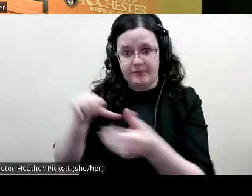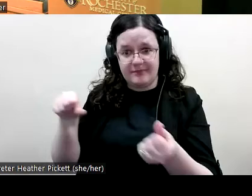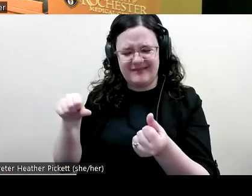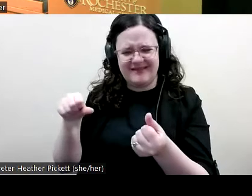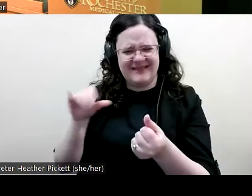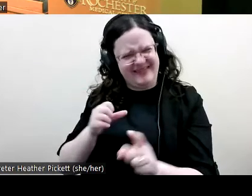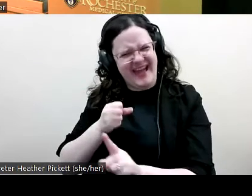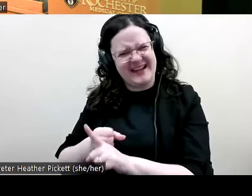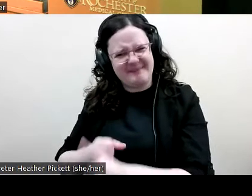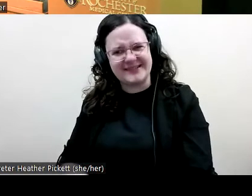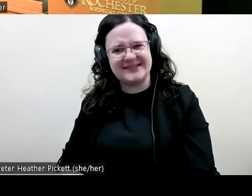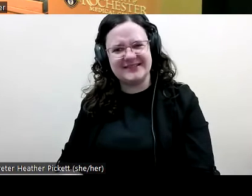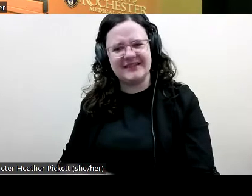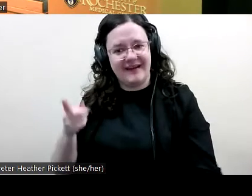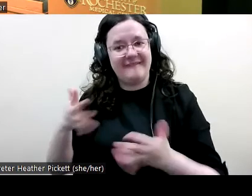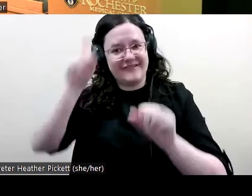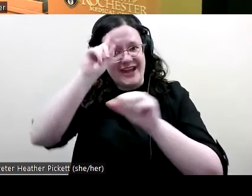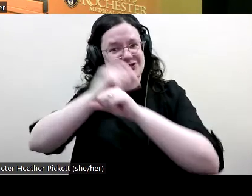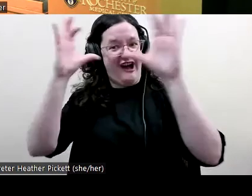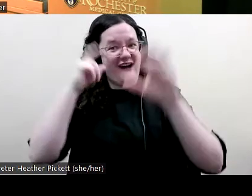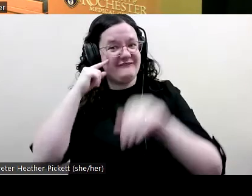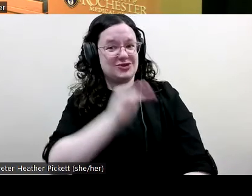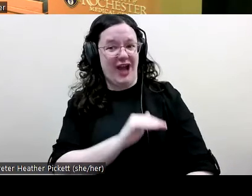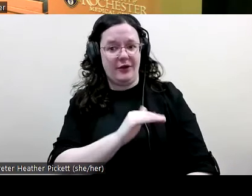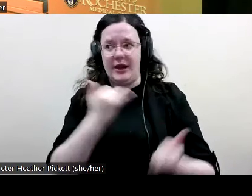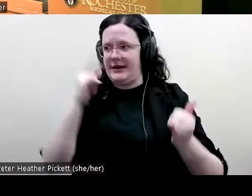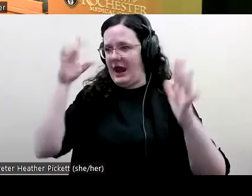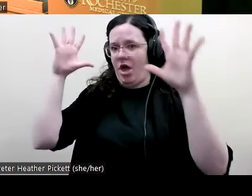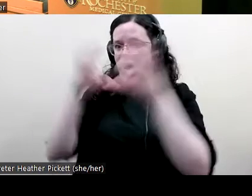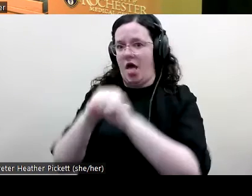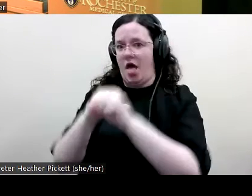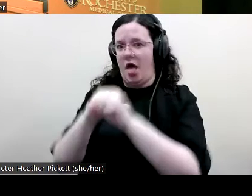child and that's not there anymore and you have to adjust right your dreams for your child and